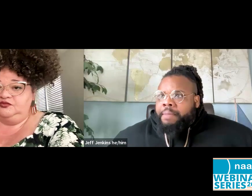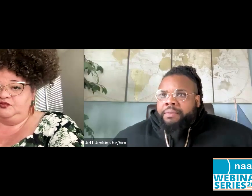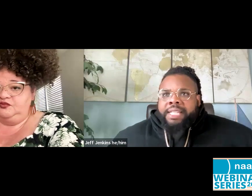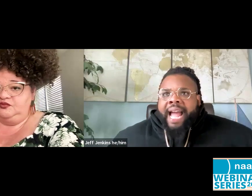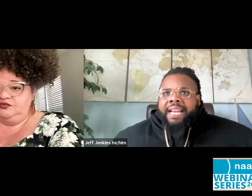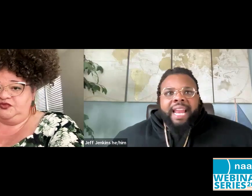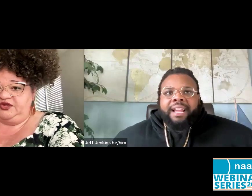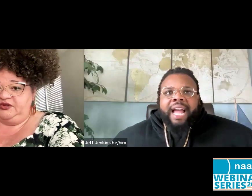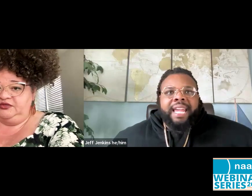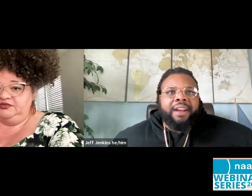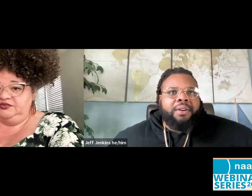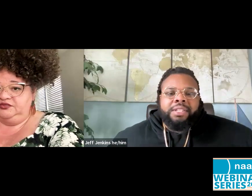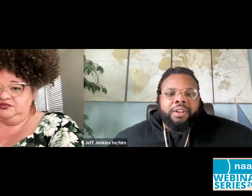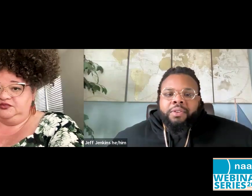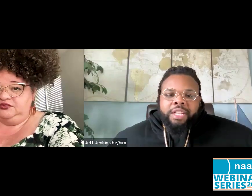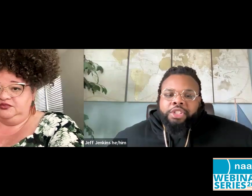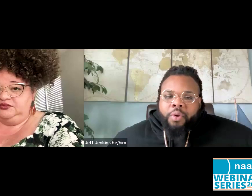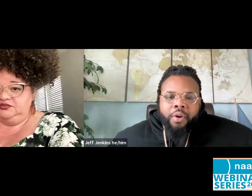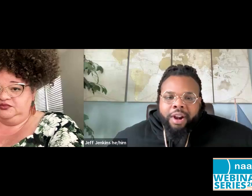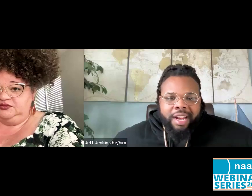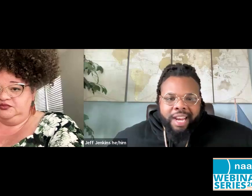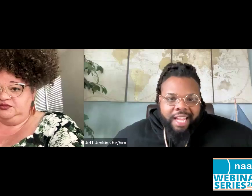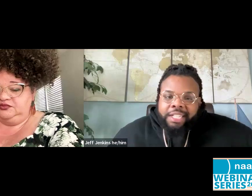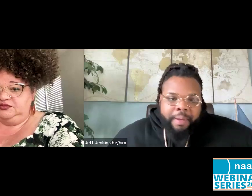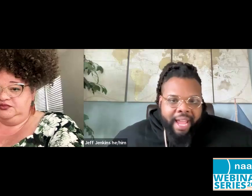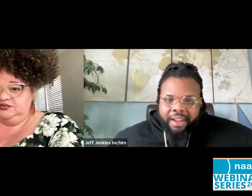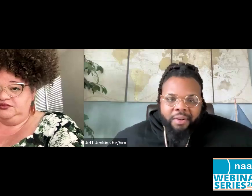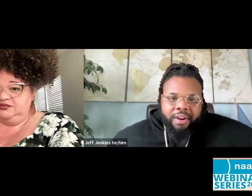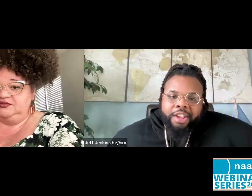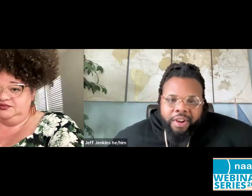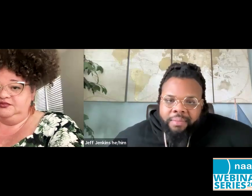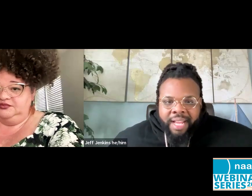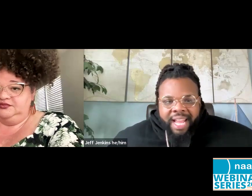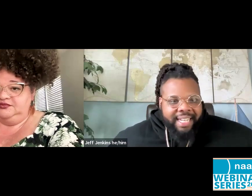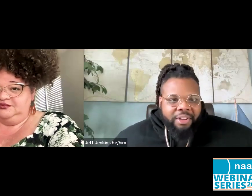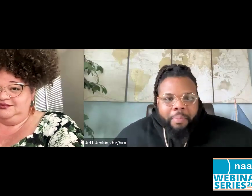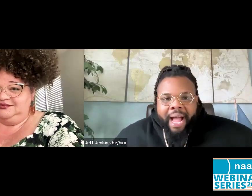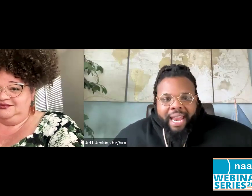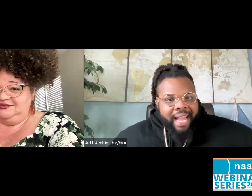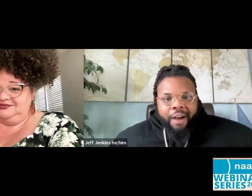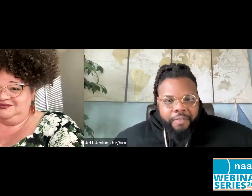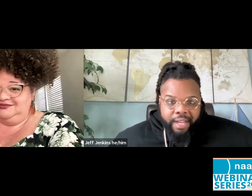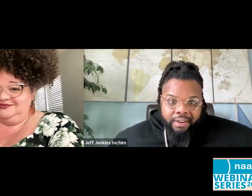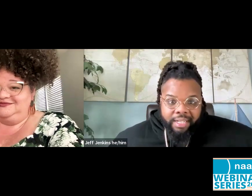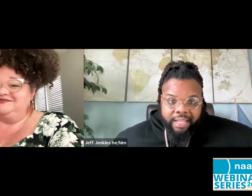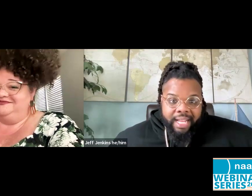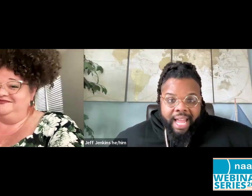it was that like, I can't go to a store like Japan or Europe and just go buy like an outfit or something like that.